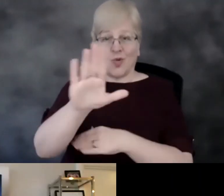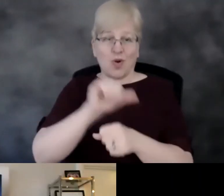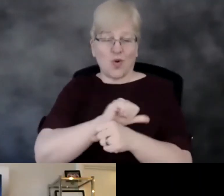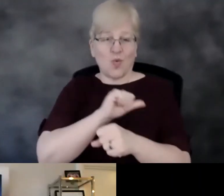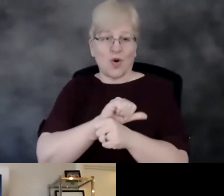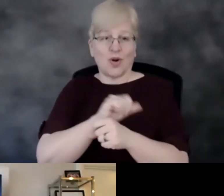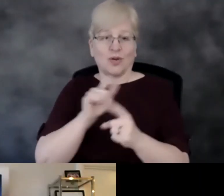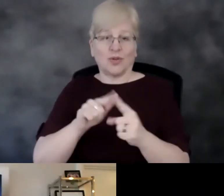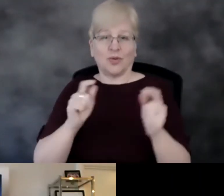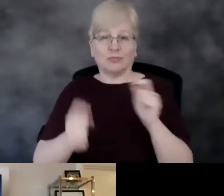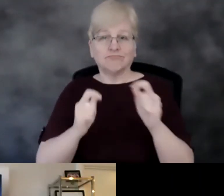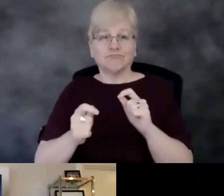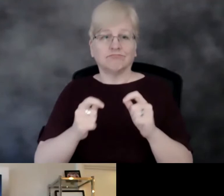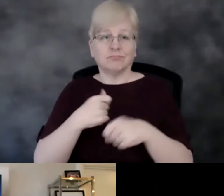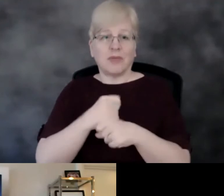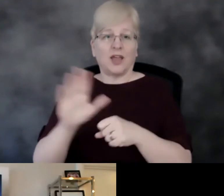accessible, 17:35:33 and I think it will be a wonderful